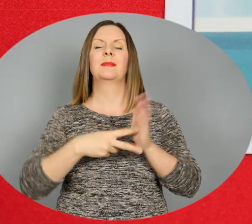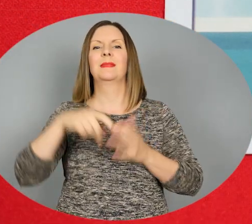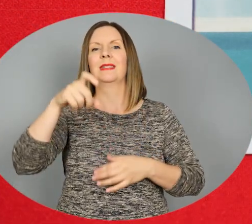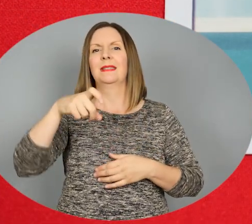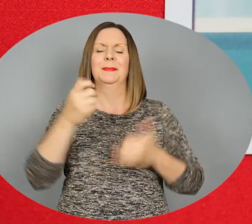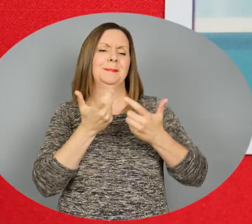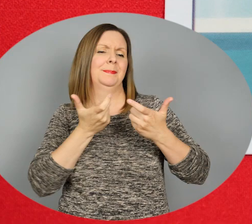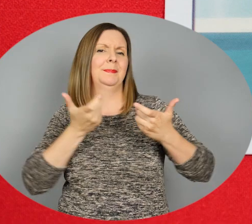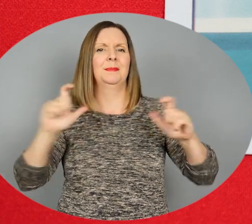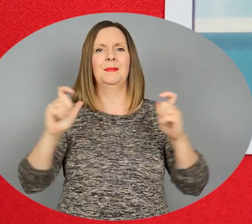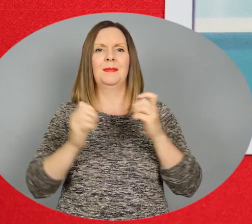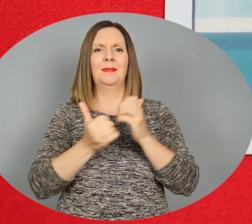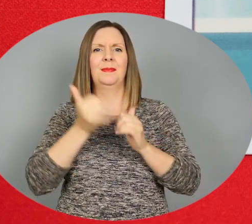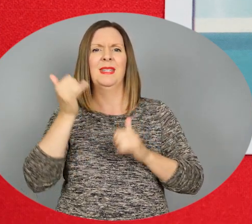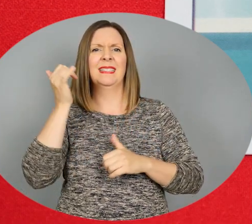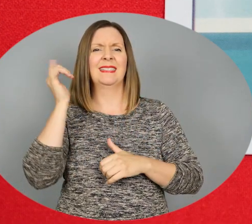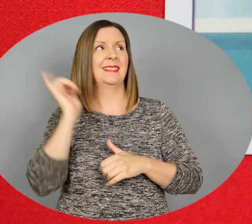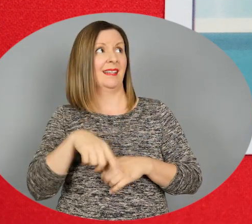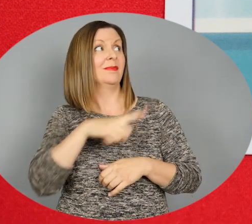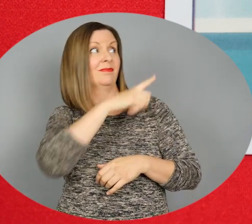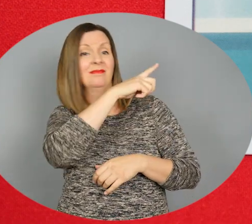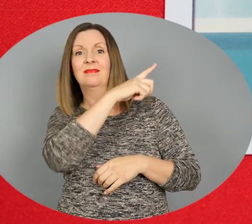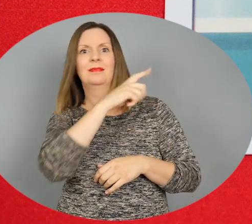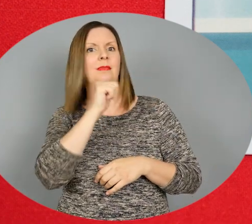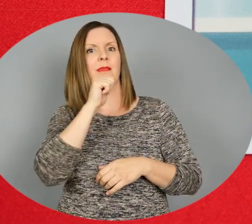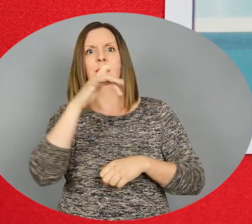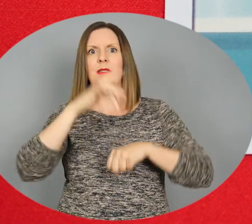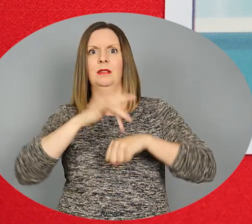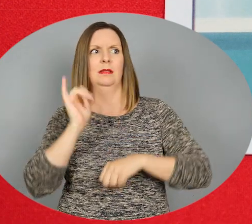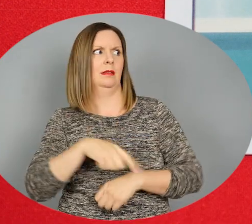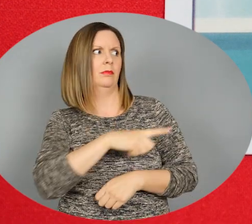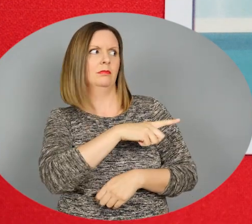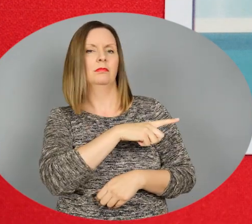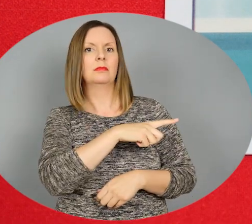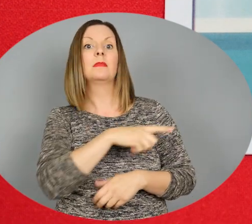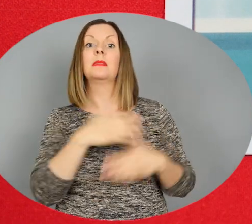you have to have the largest region of this habitat, that does not touch this type of